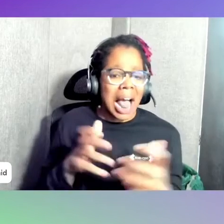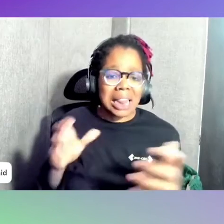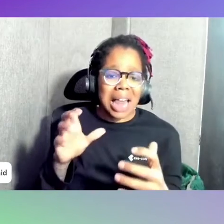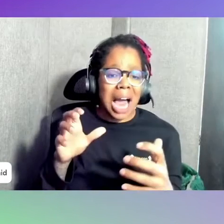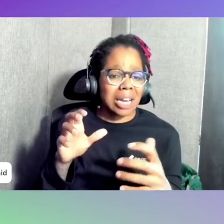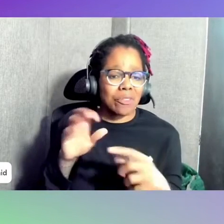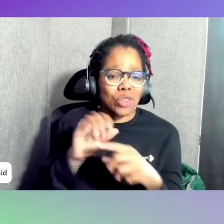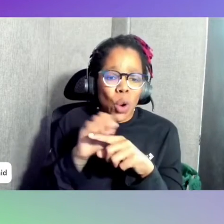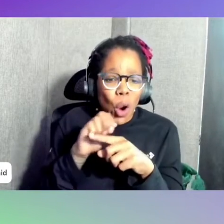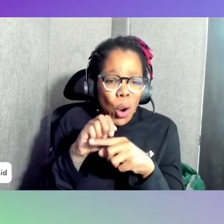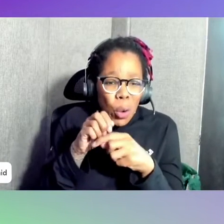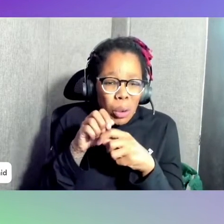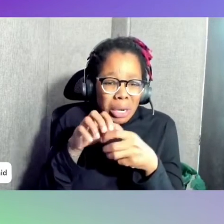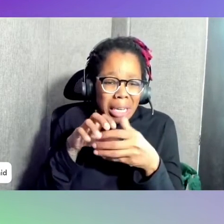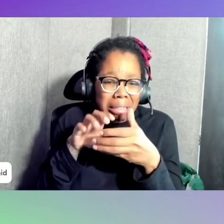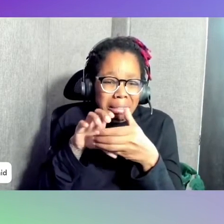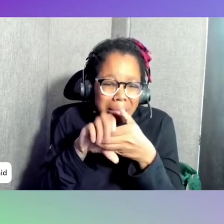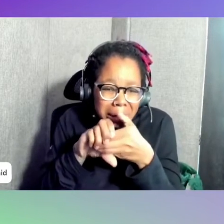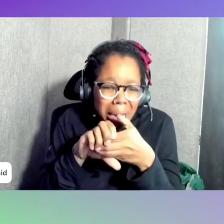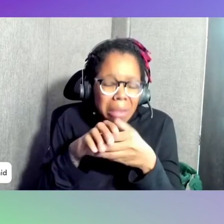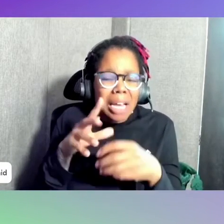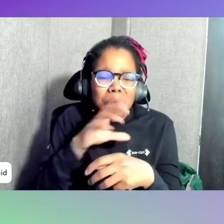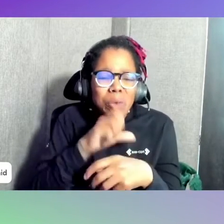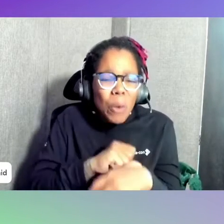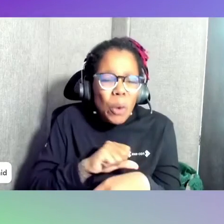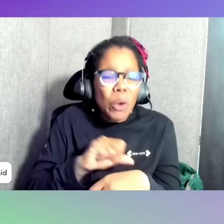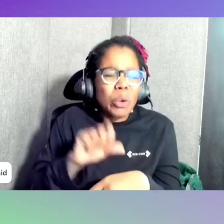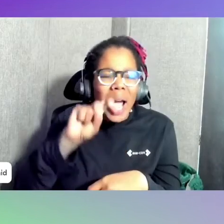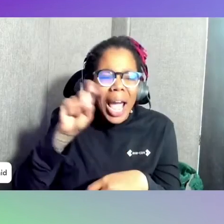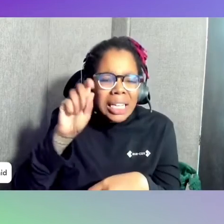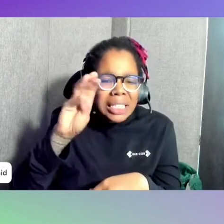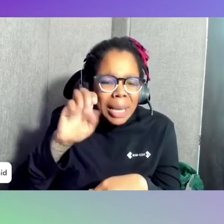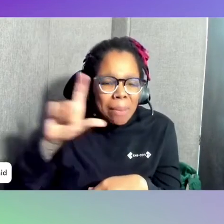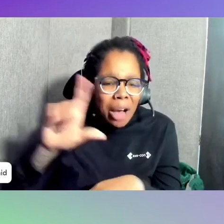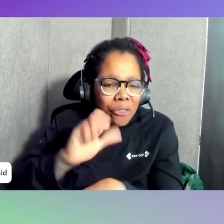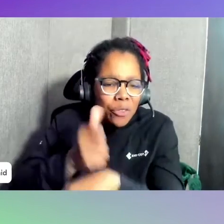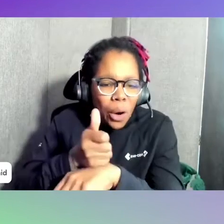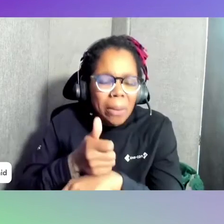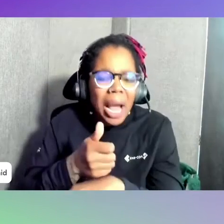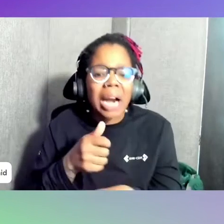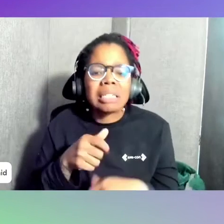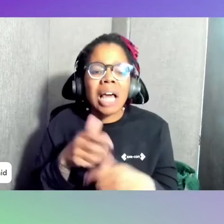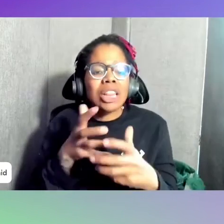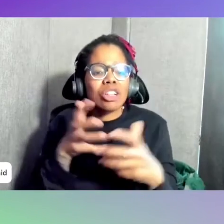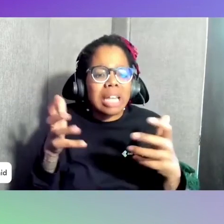through. It's not really really all that editable. A lot of the code is all kind of